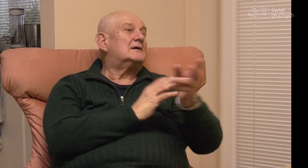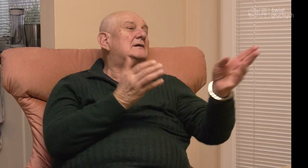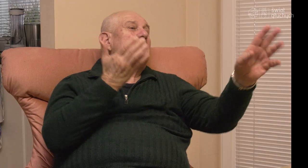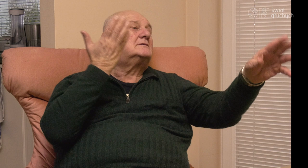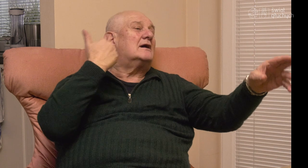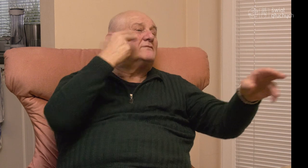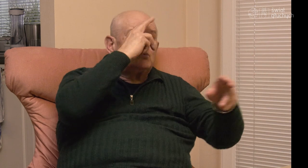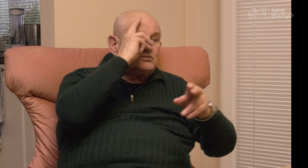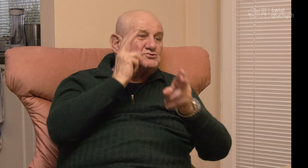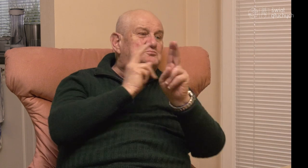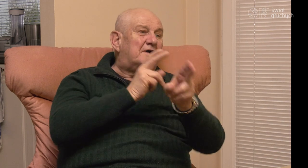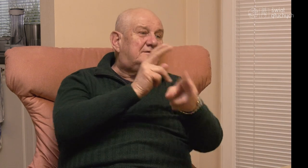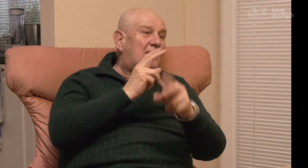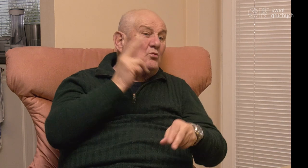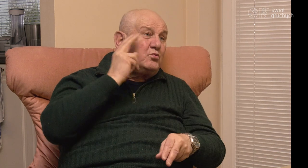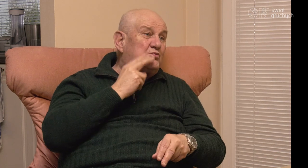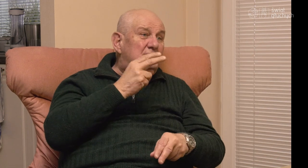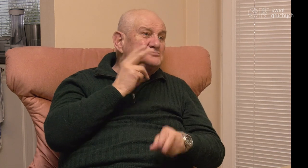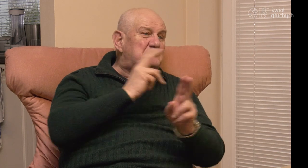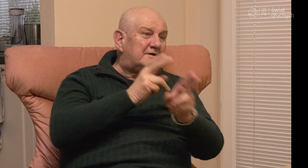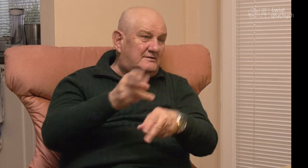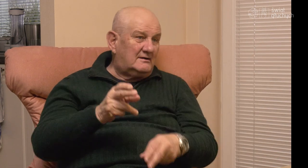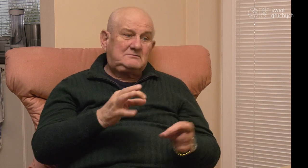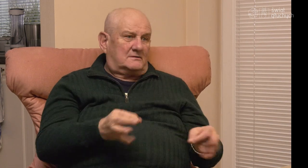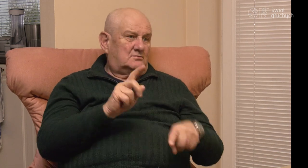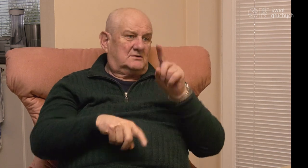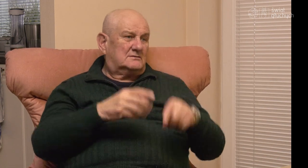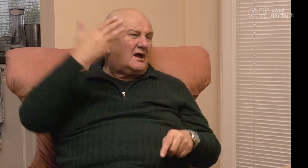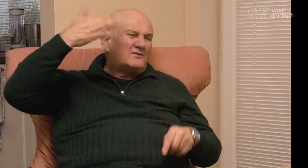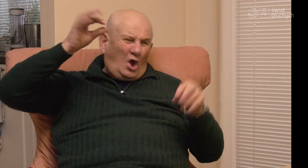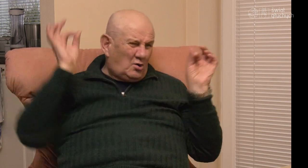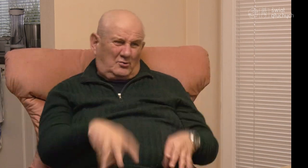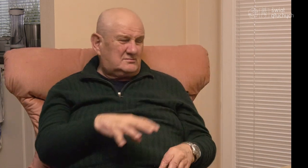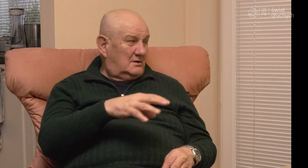[Tadeusz]: In the past, the deaf were laughed at; now it's normal for everyone. It used to be worse.